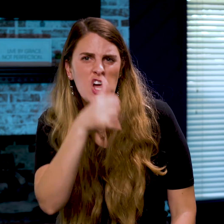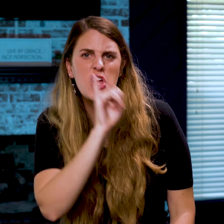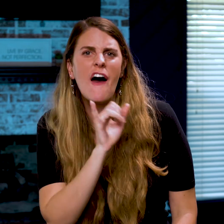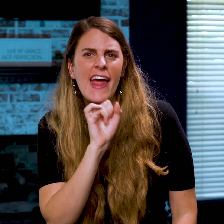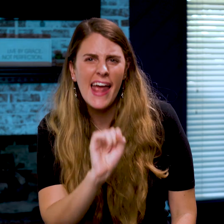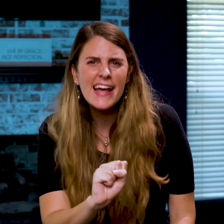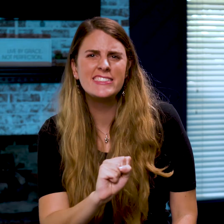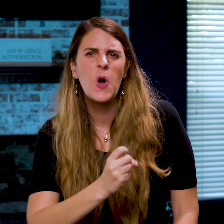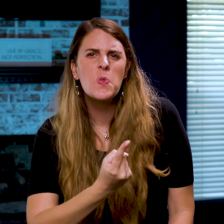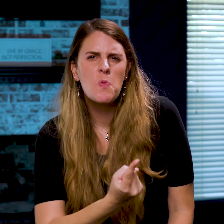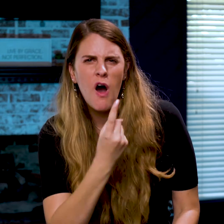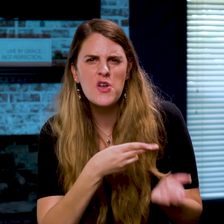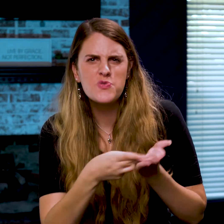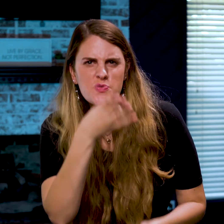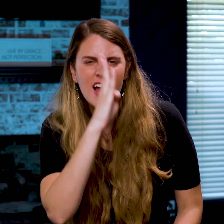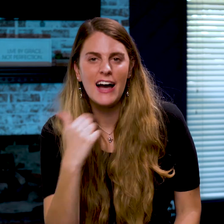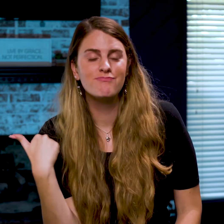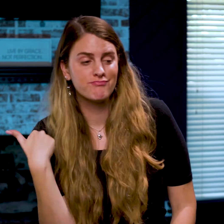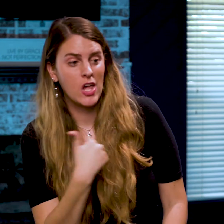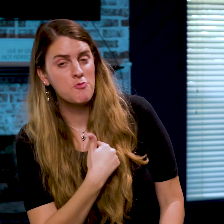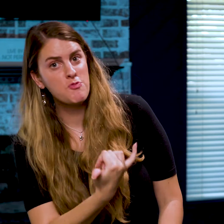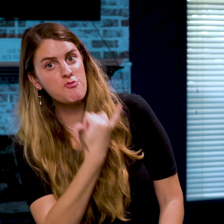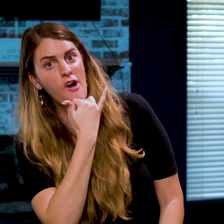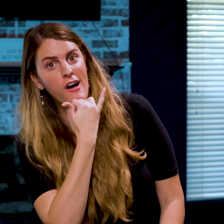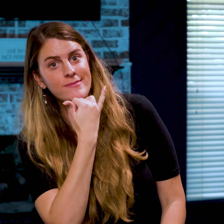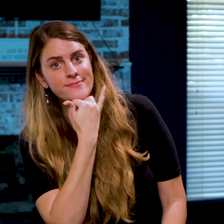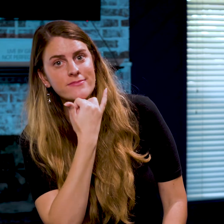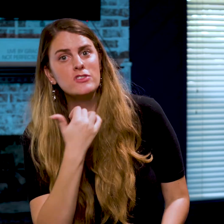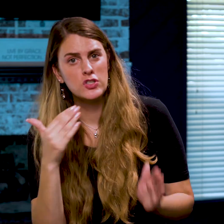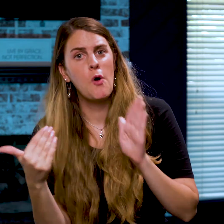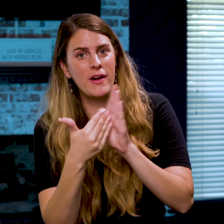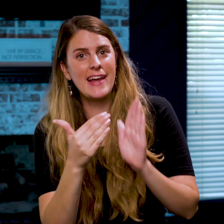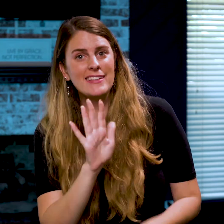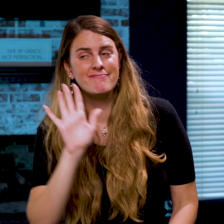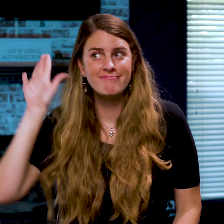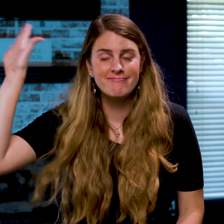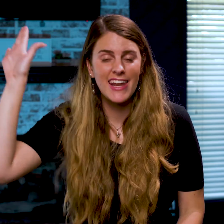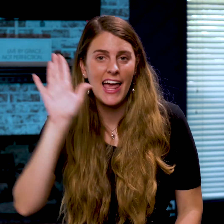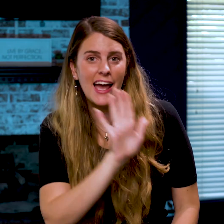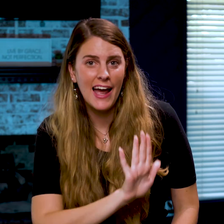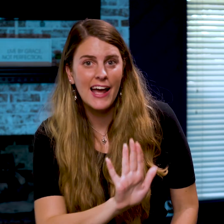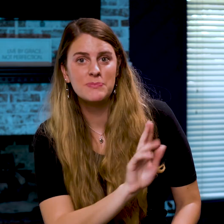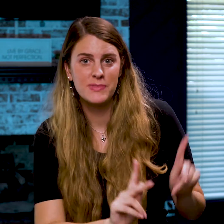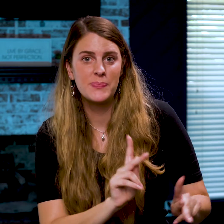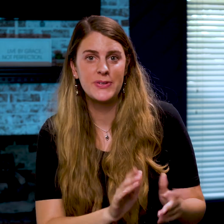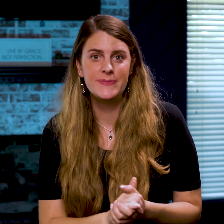YHWH is the one true God, and we were wrong to go against His people,”